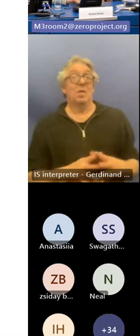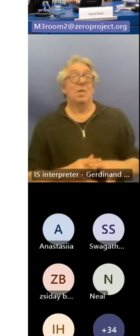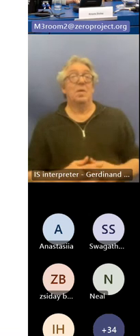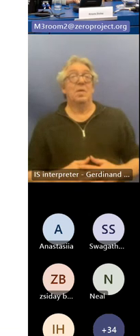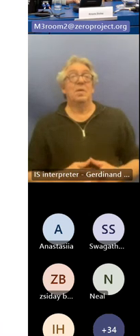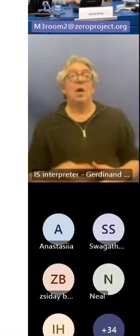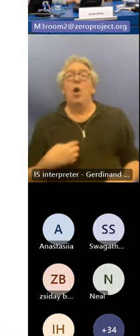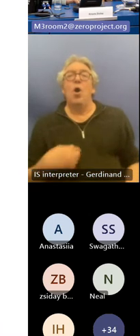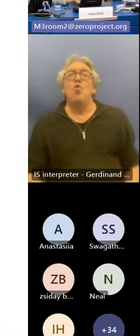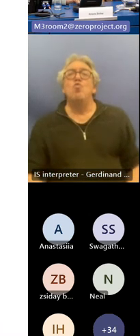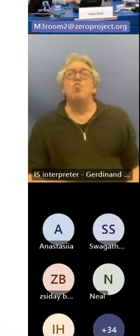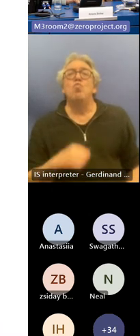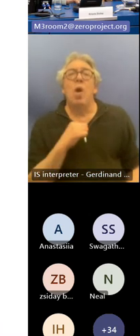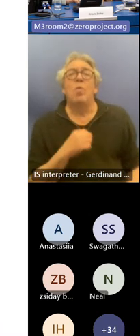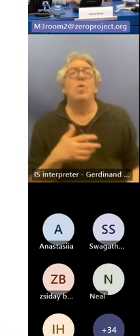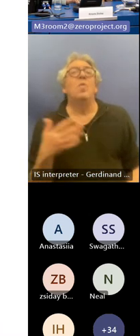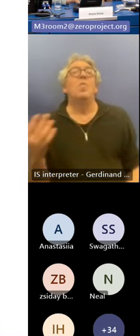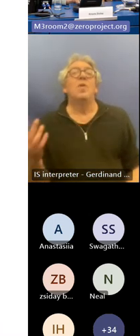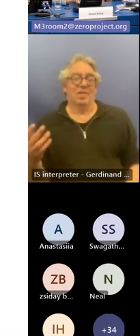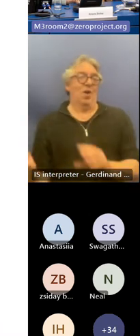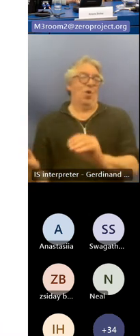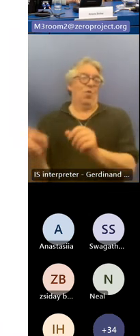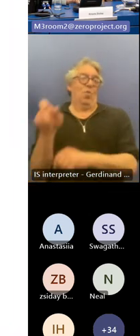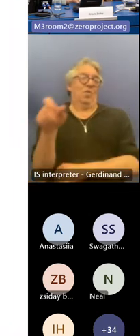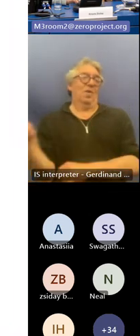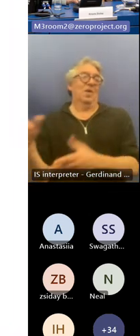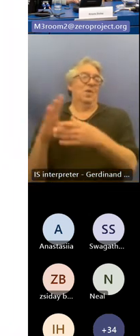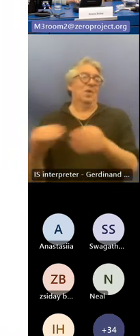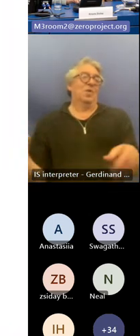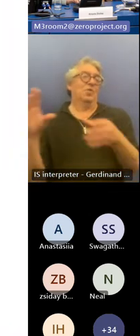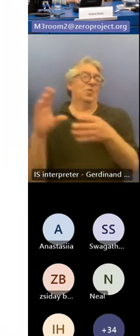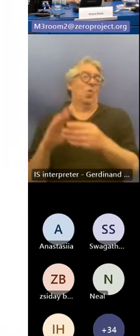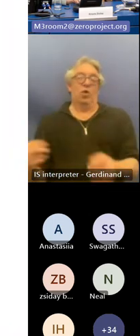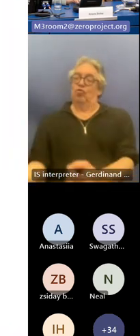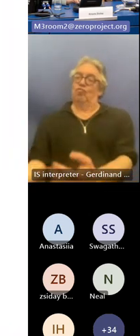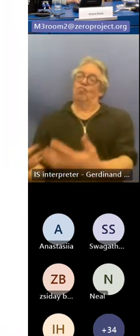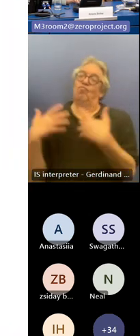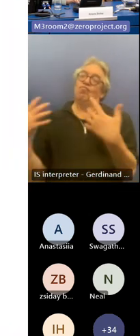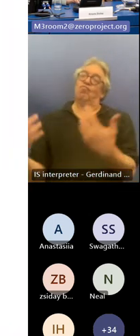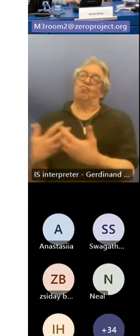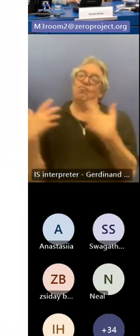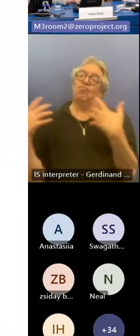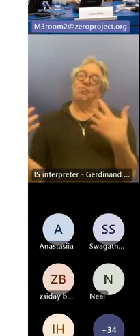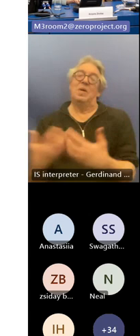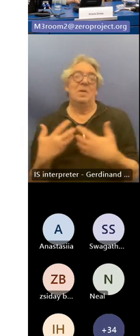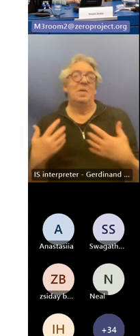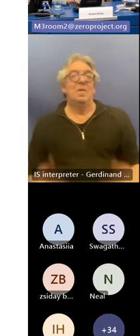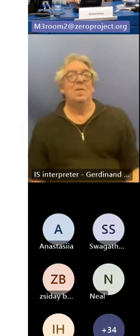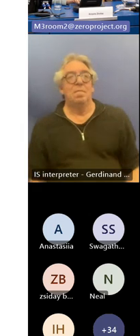the stories of the youngsters that they are sharing with us. Most of the personal stories